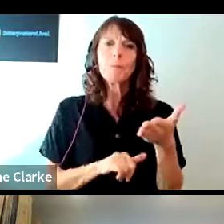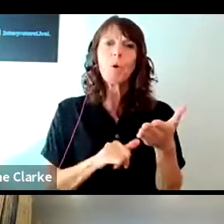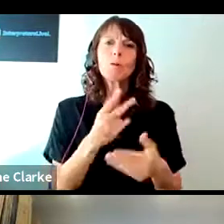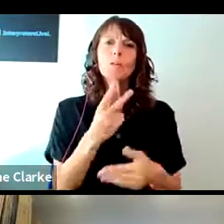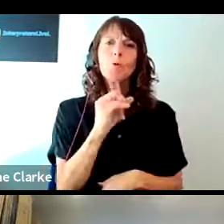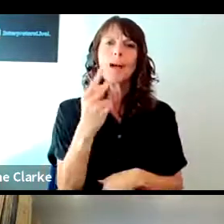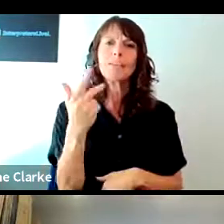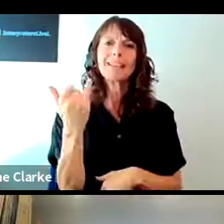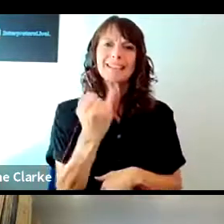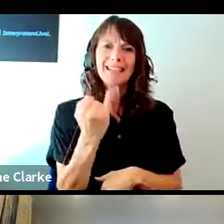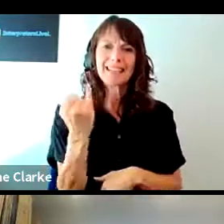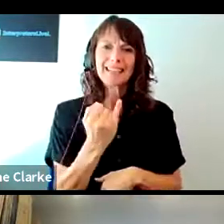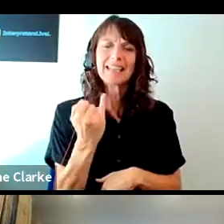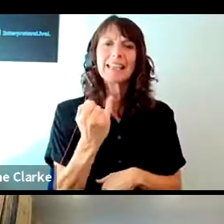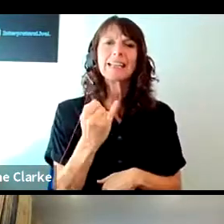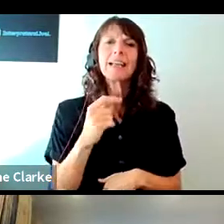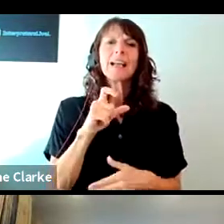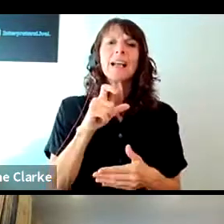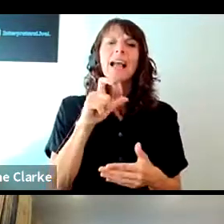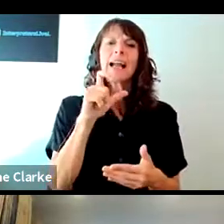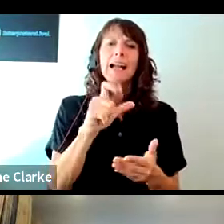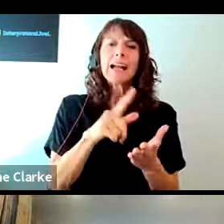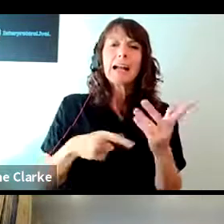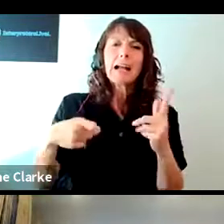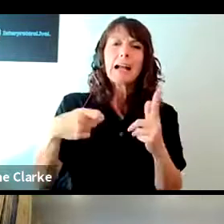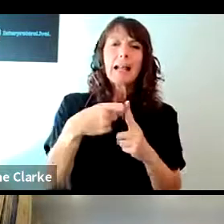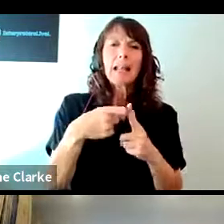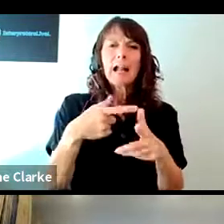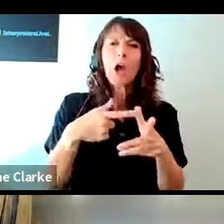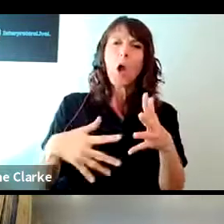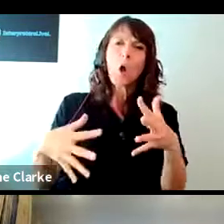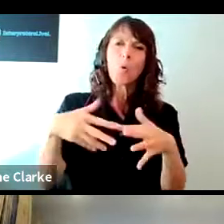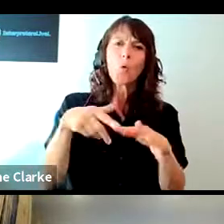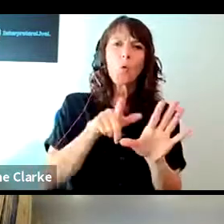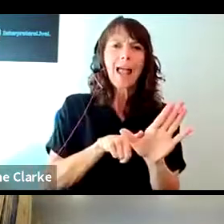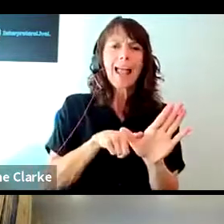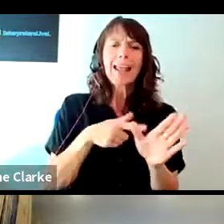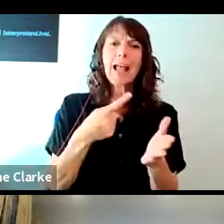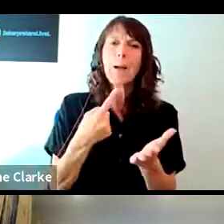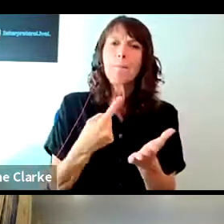in the UK, the clicker way pound, that was trying to quantify how much businesses were losing out